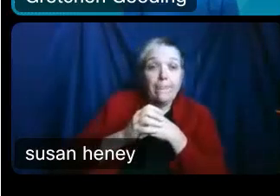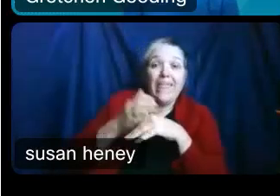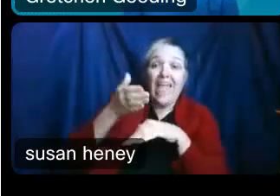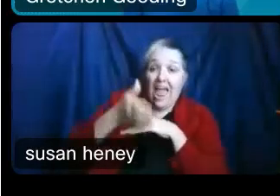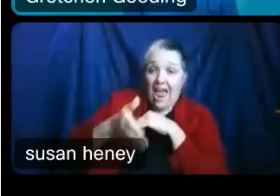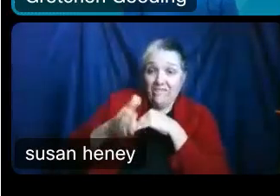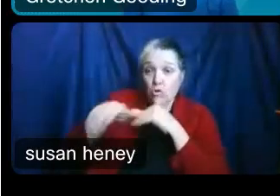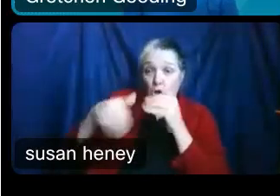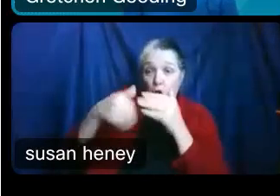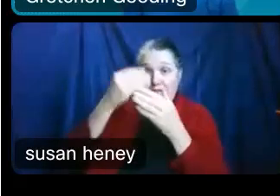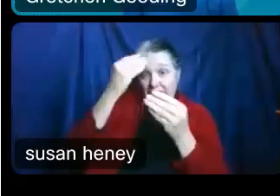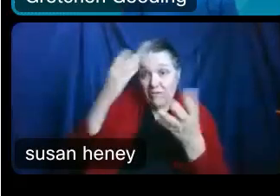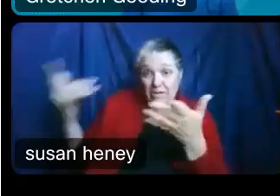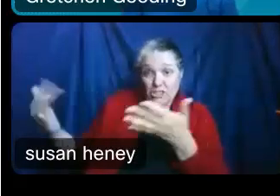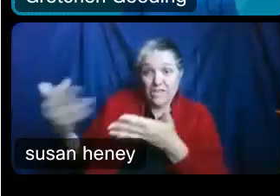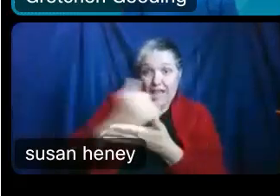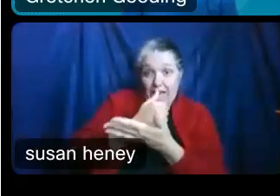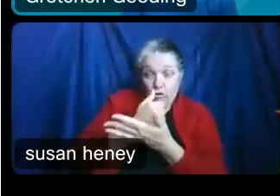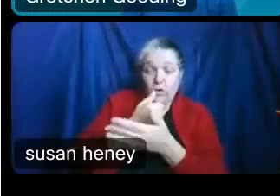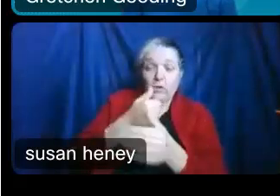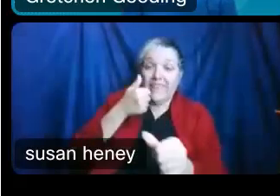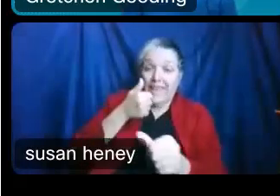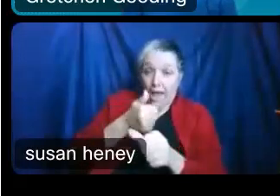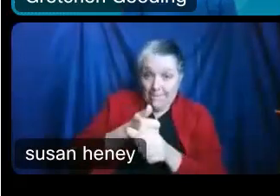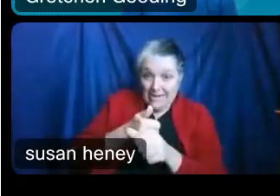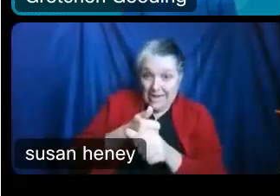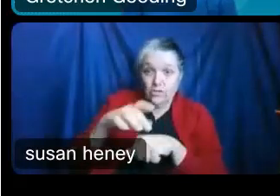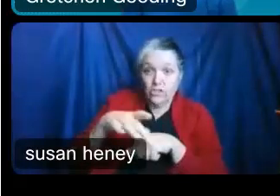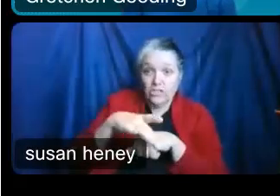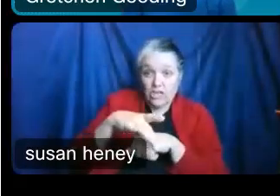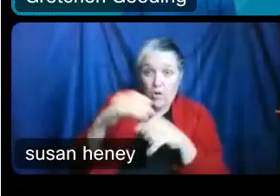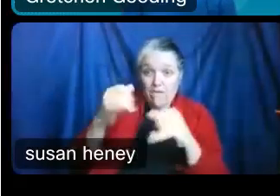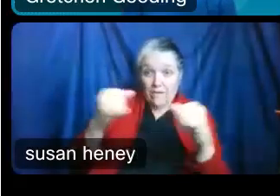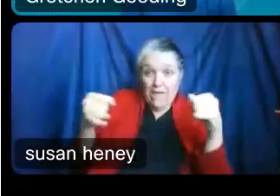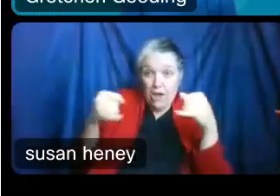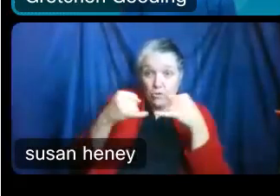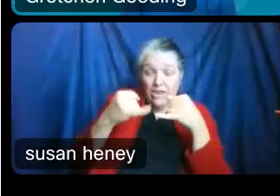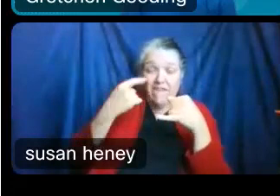together, they're updated with the geographic boundaries of the last year of the period,